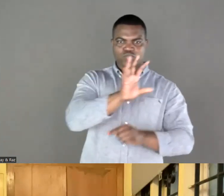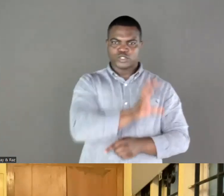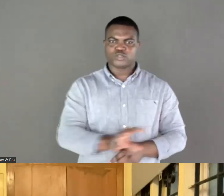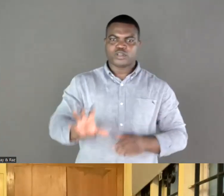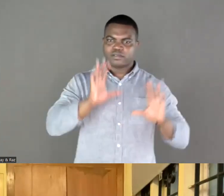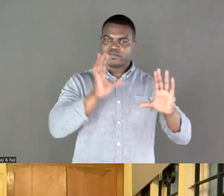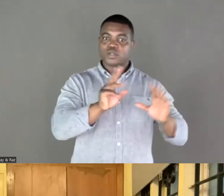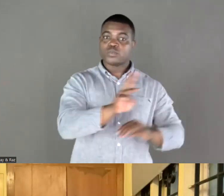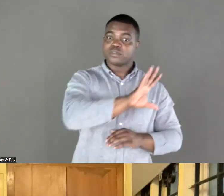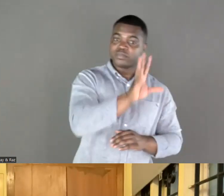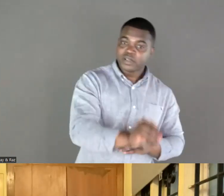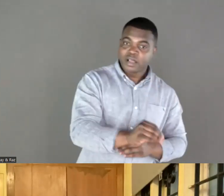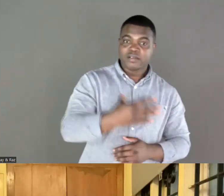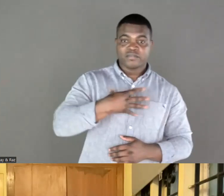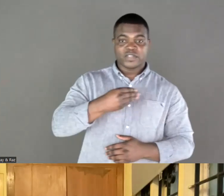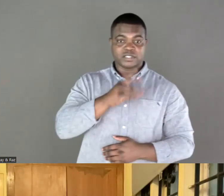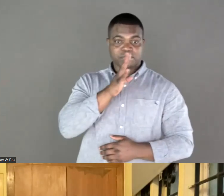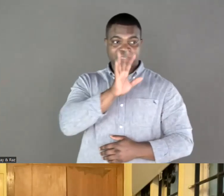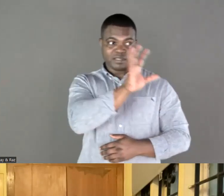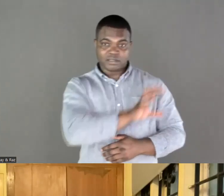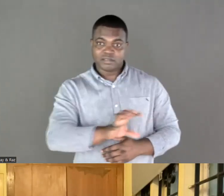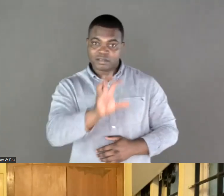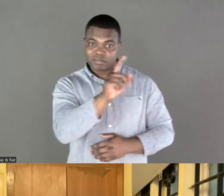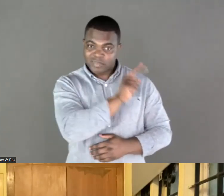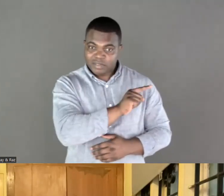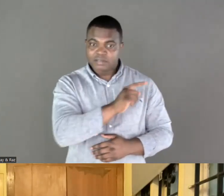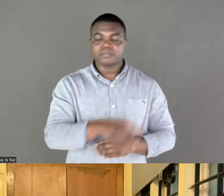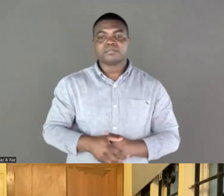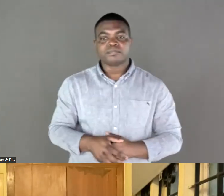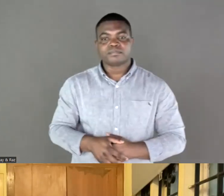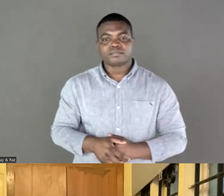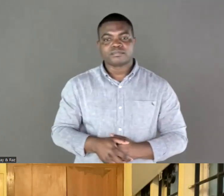upcoming in Kathmandu, which is happening next week is focused on natural hazards.